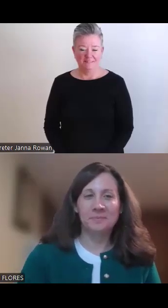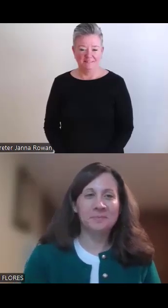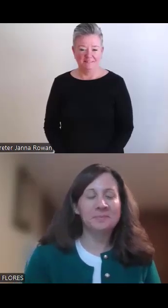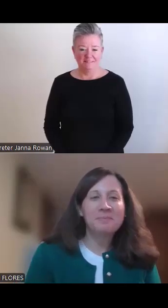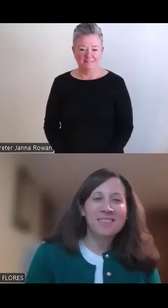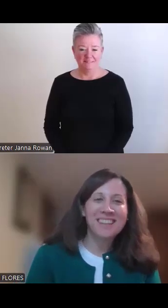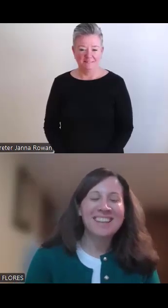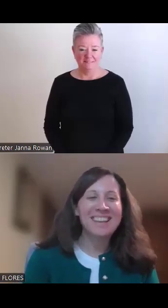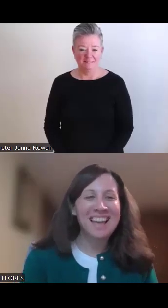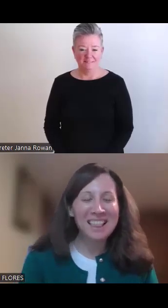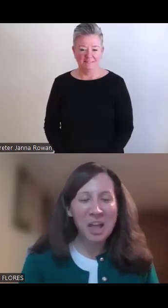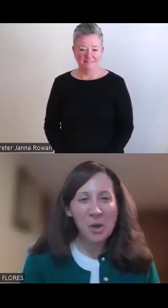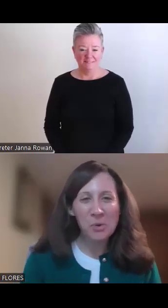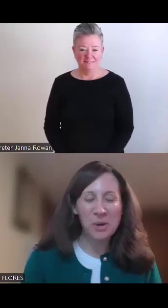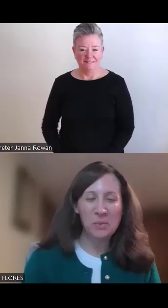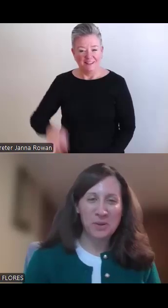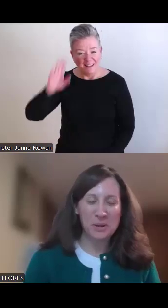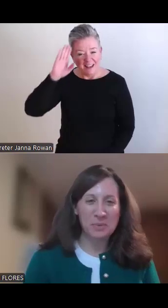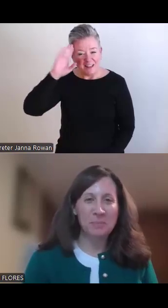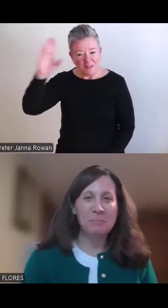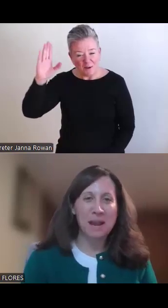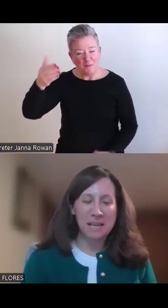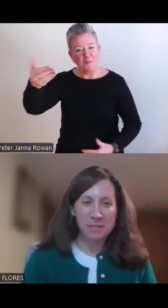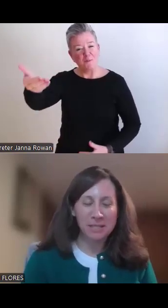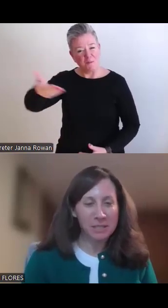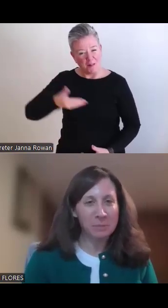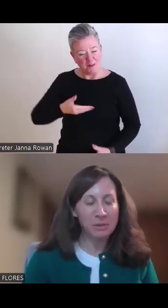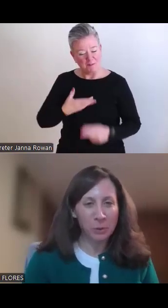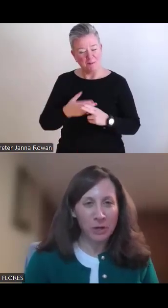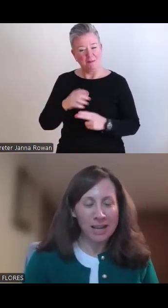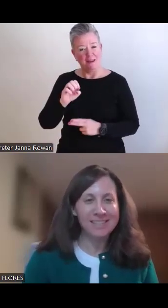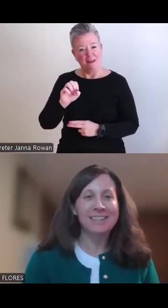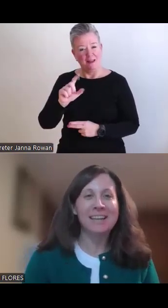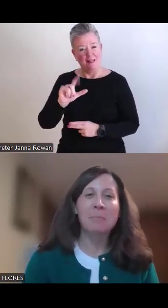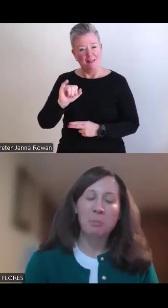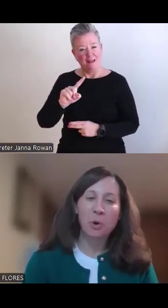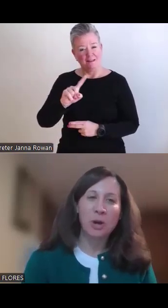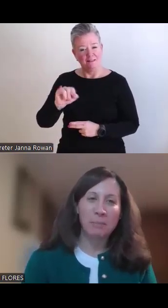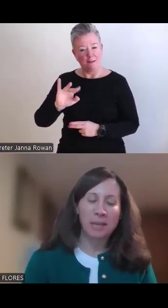ELIZABETH FLORES >> Hello and welcome. My name is Elizabeth Flores. I am a program